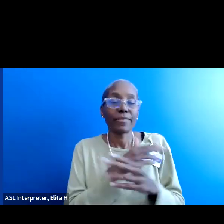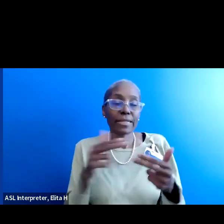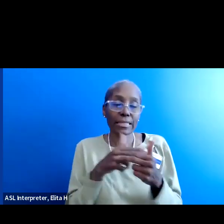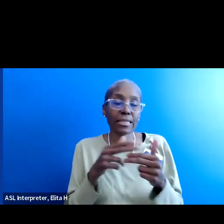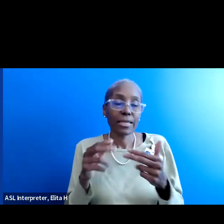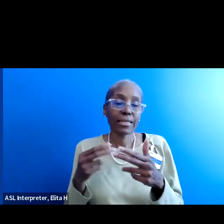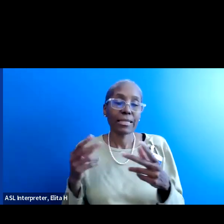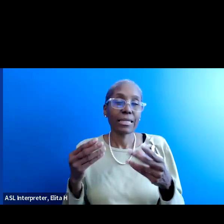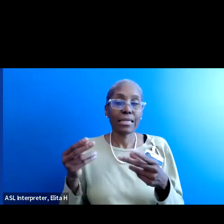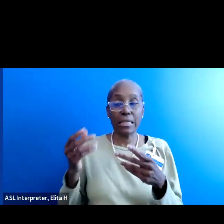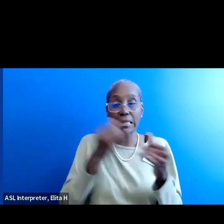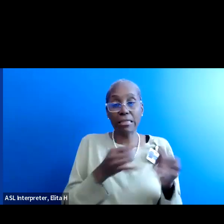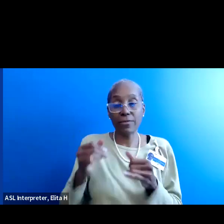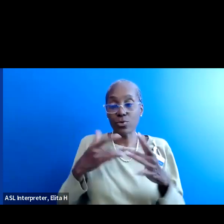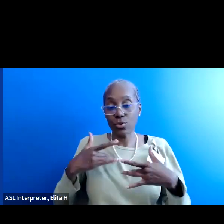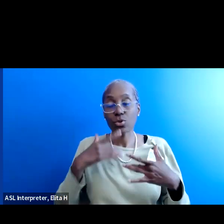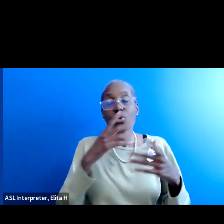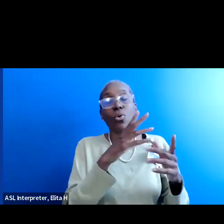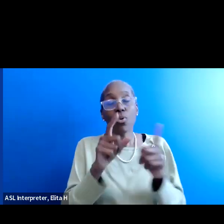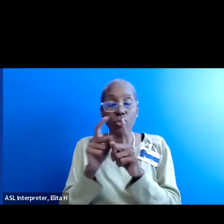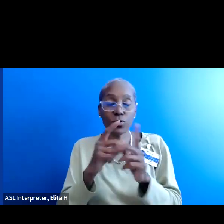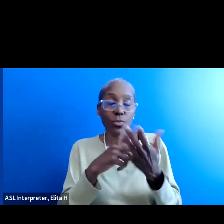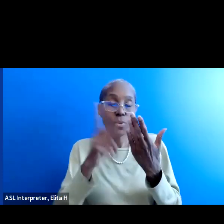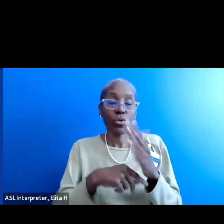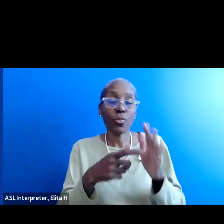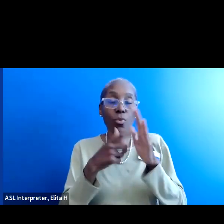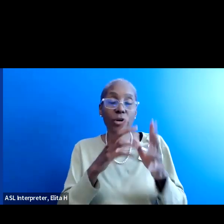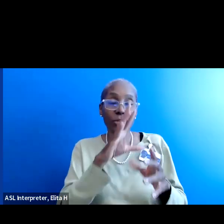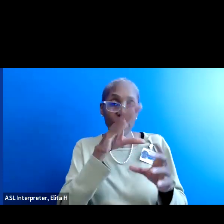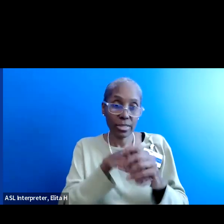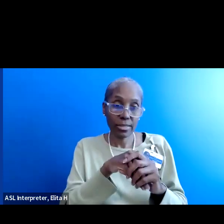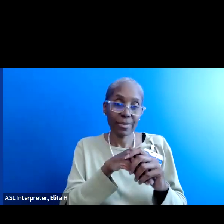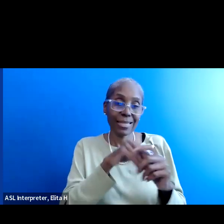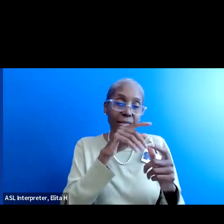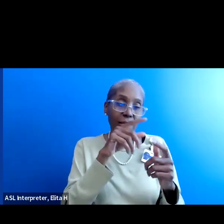concerns, the program is also required to participate in systems advocacy.